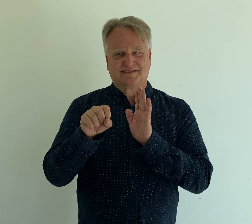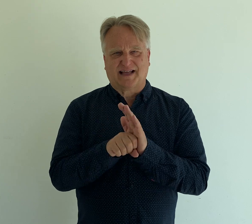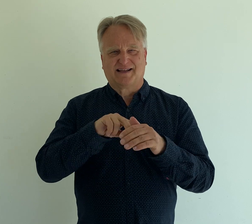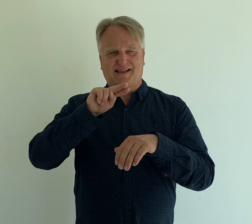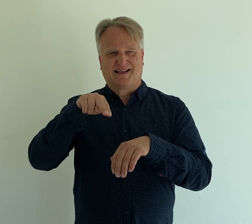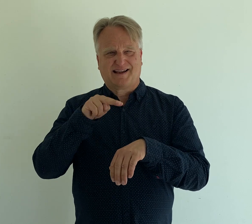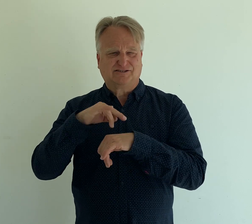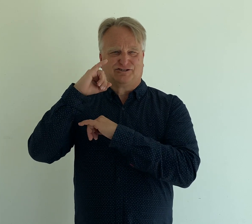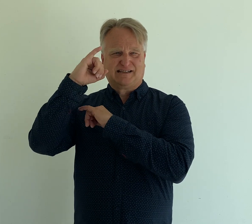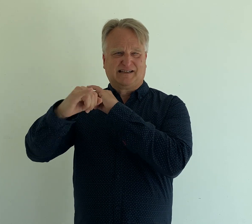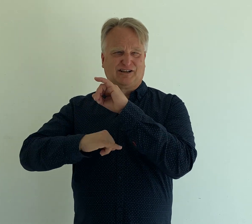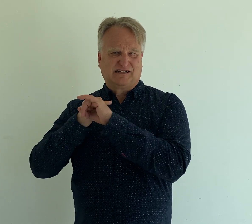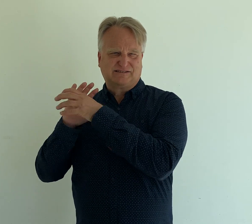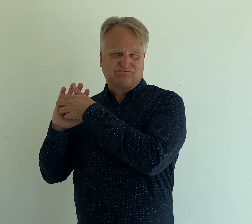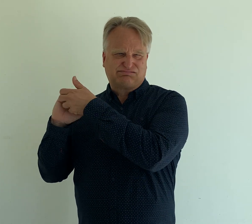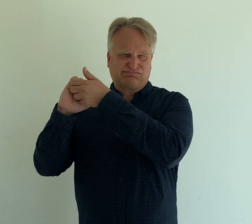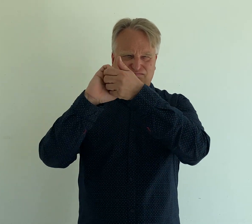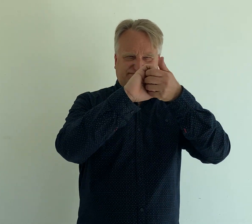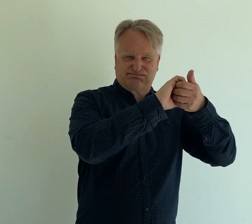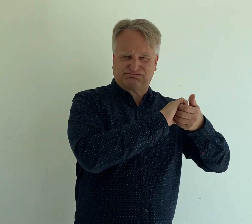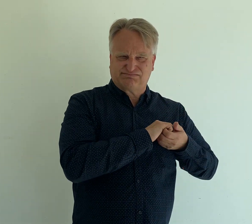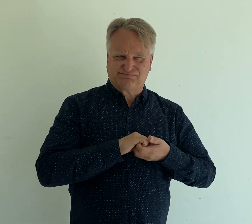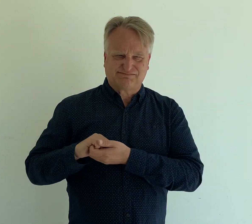regional, national, and even international level.